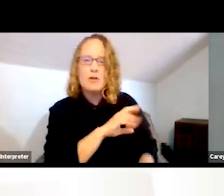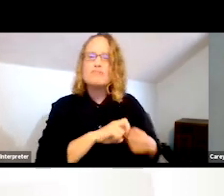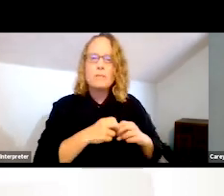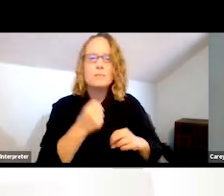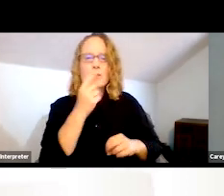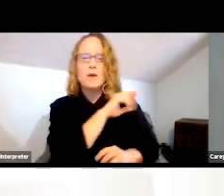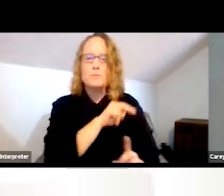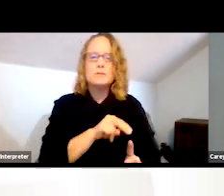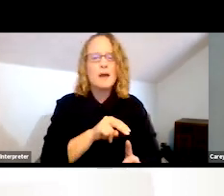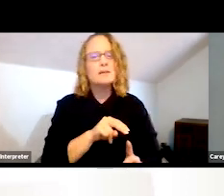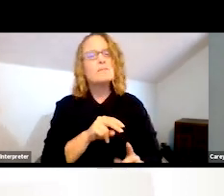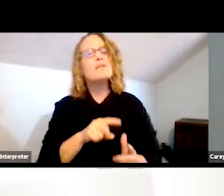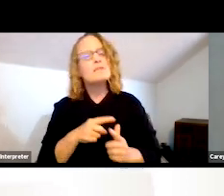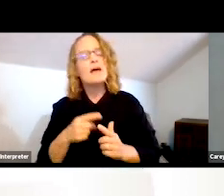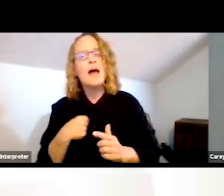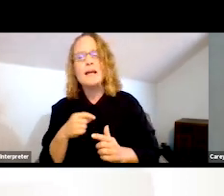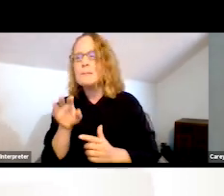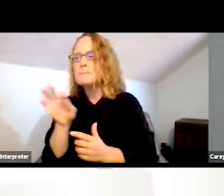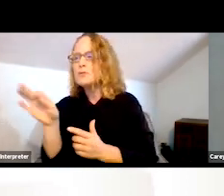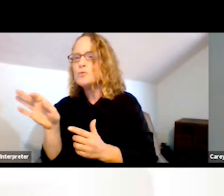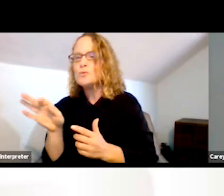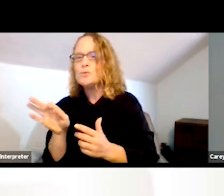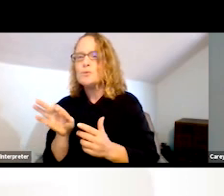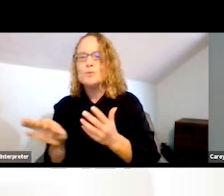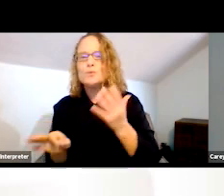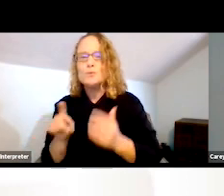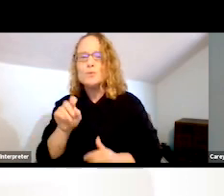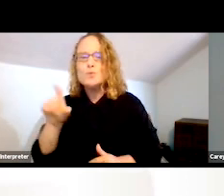of the person that's talking and speaking to me, that's in front of me.